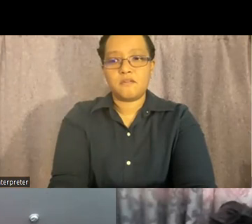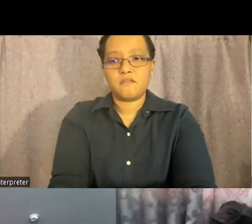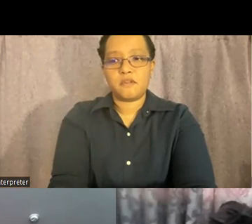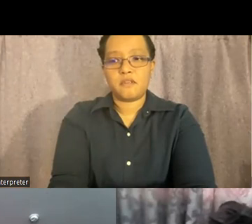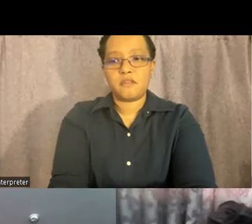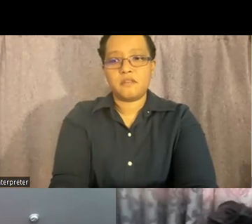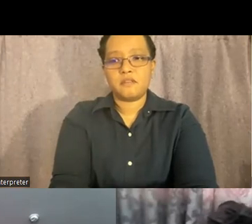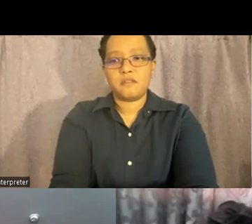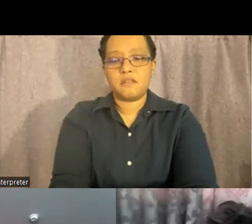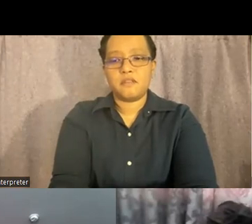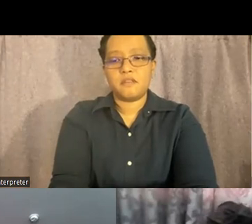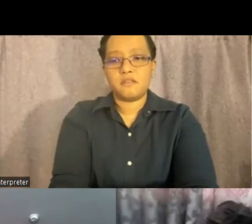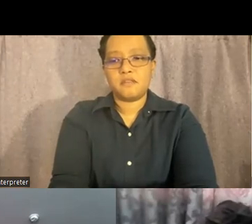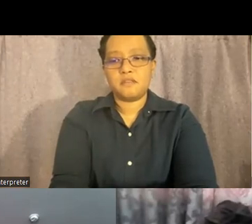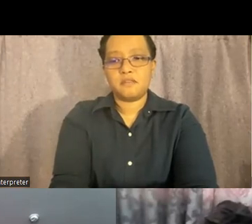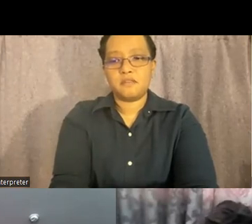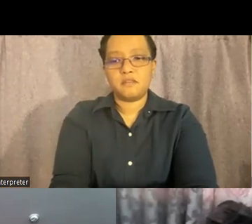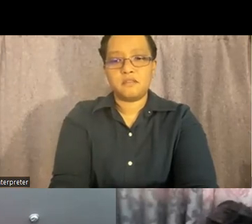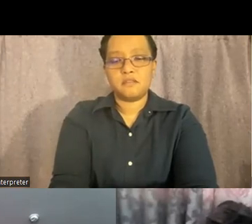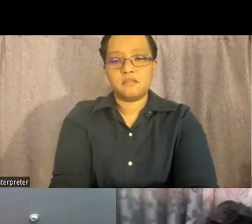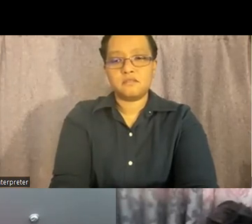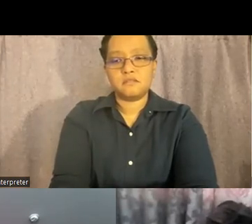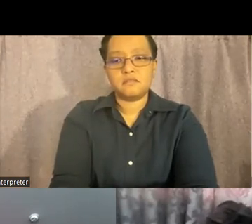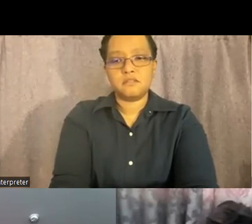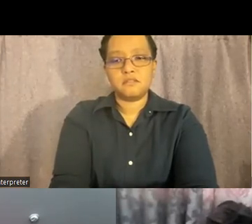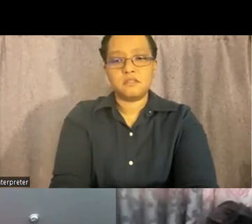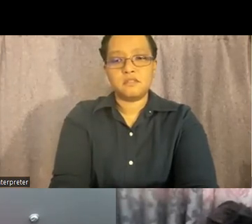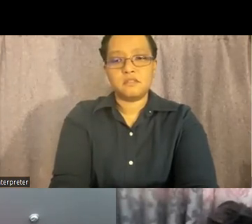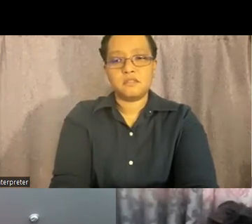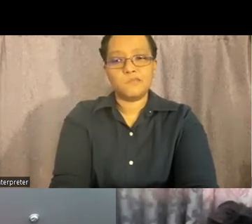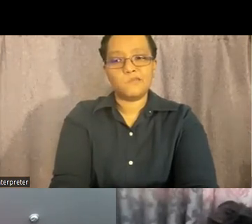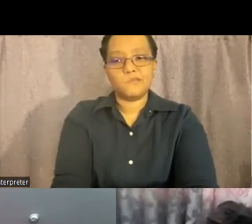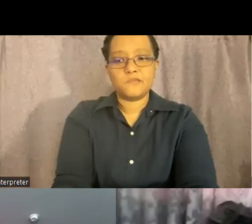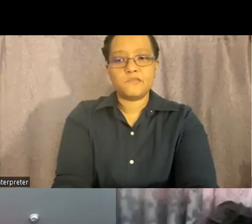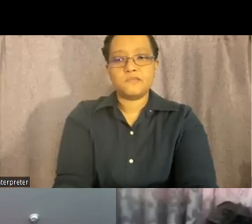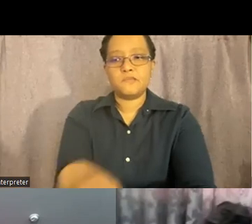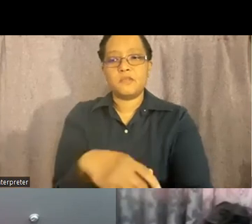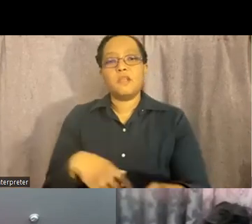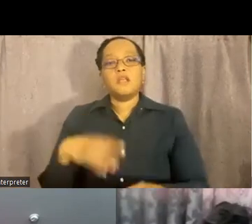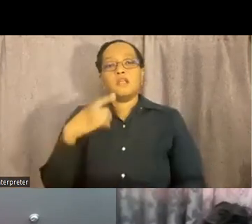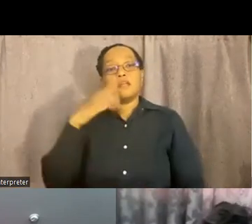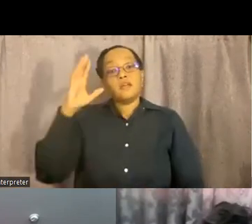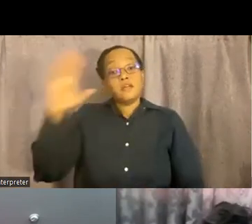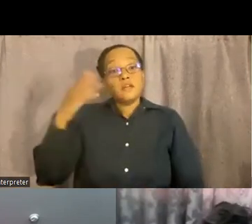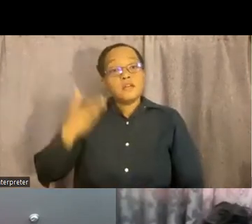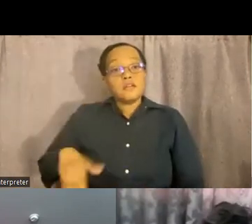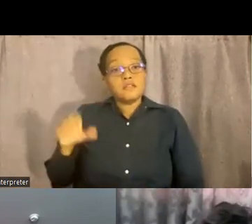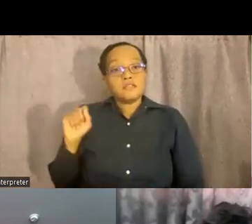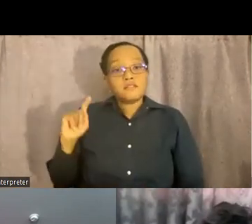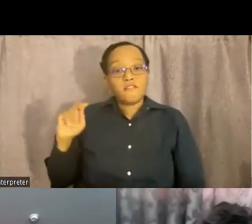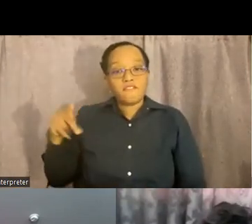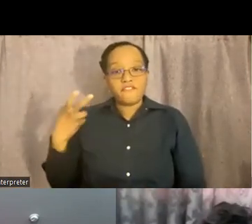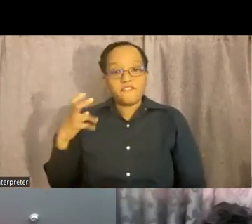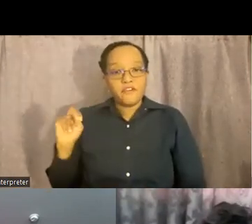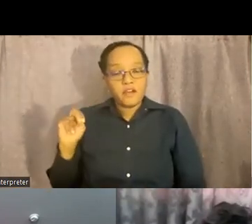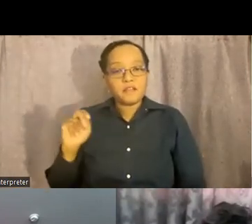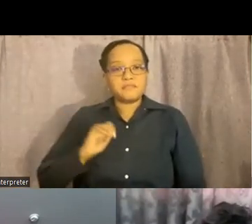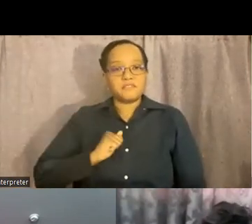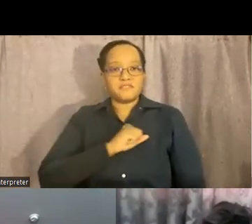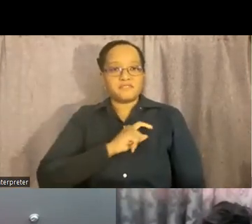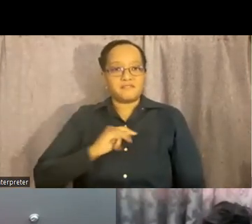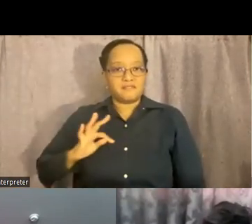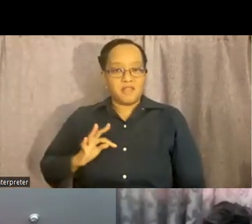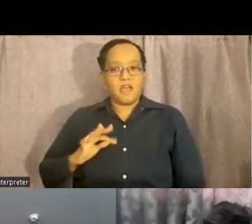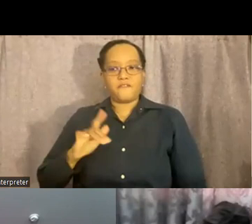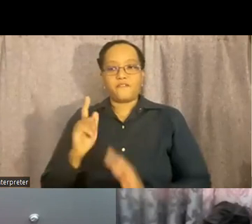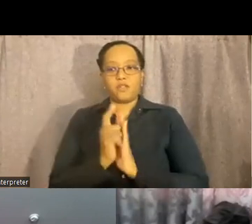Okay, Stephen, go ahead Stephen hi, my name is Stephen , I am a staff attorney , I was